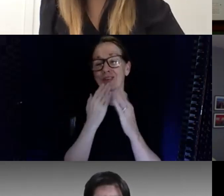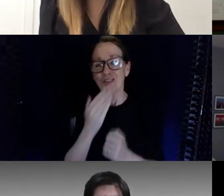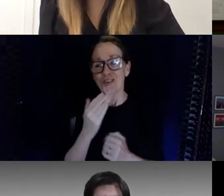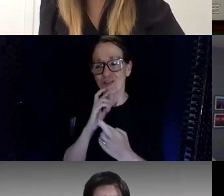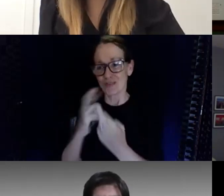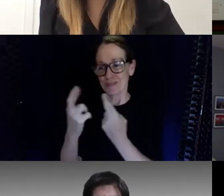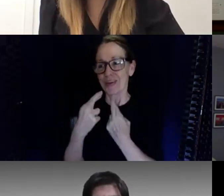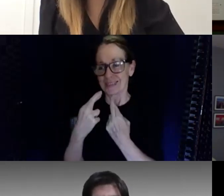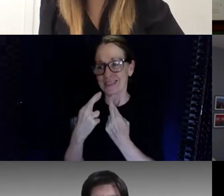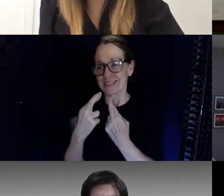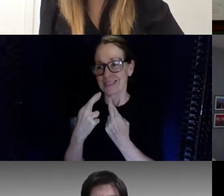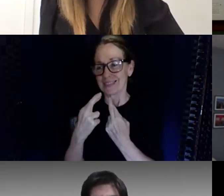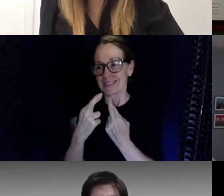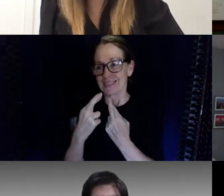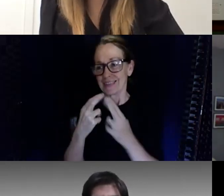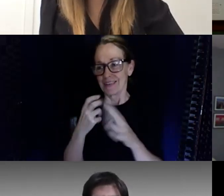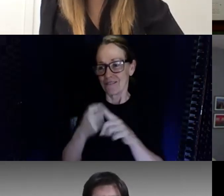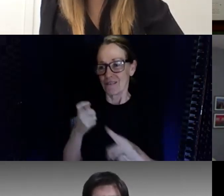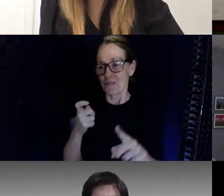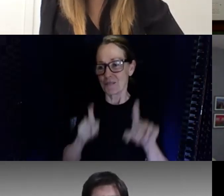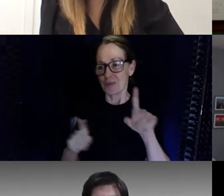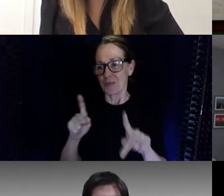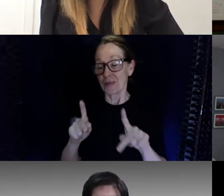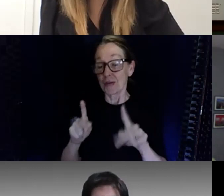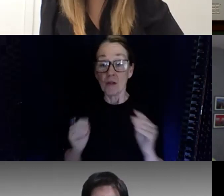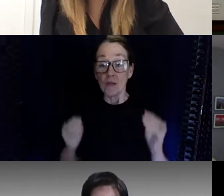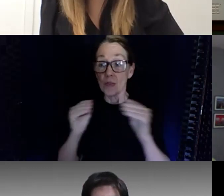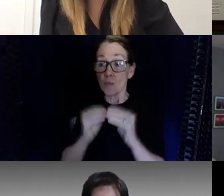WE'RE HOPING TO HAVE A VERY LARGE SAMPLE SIZE.